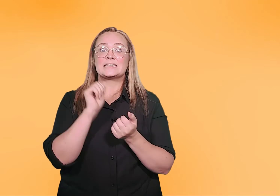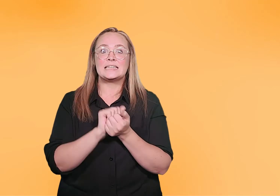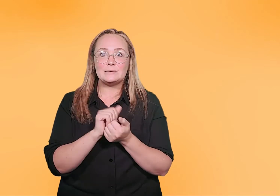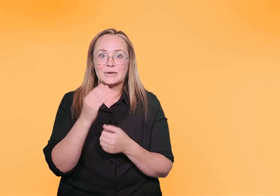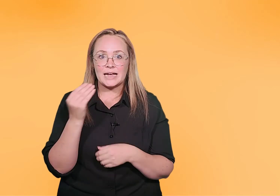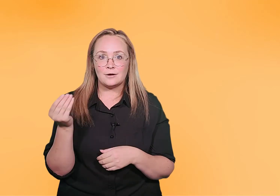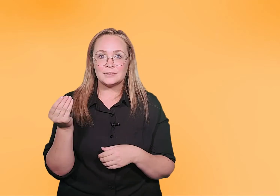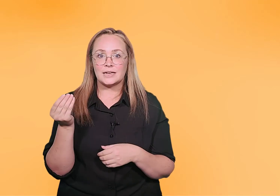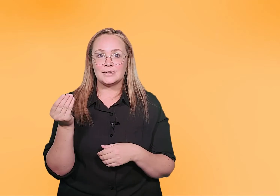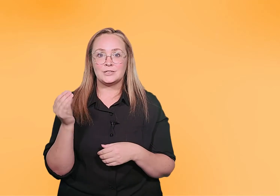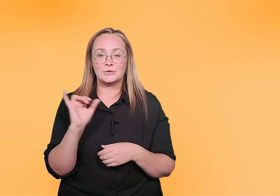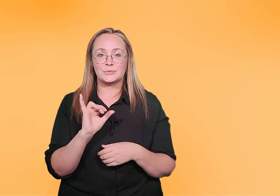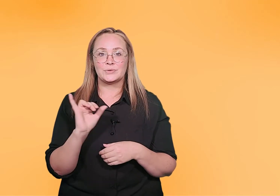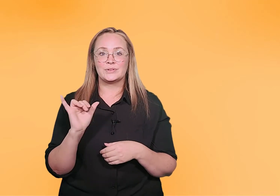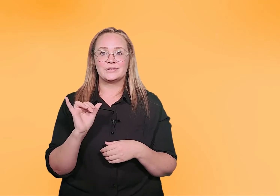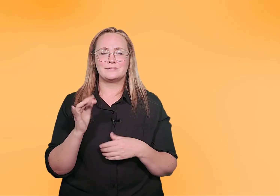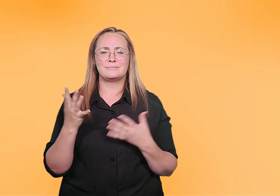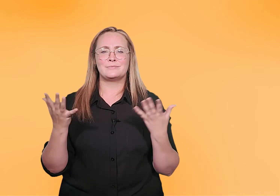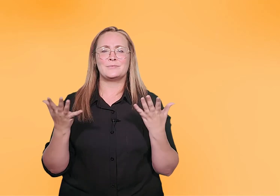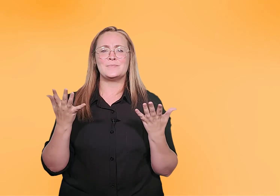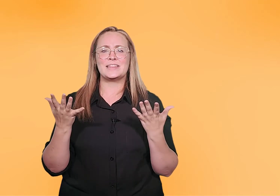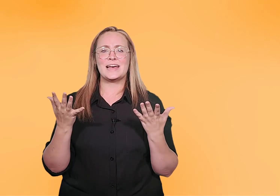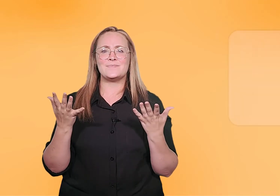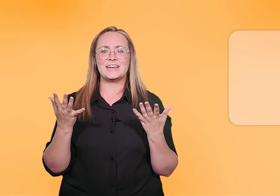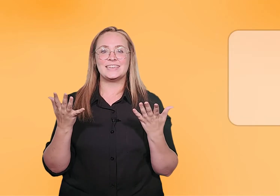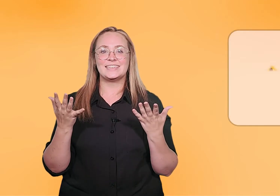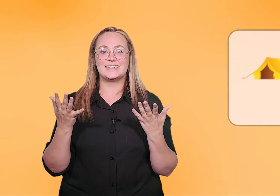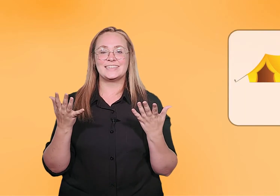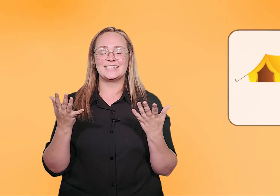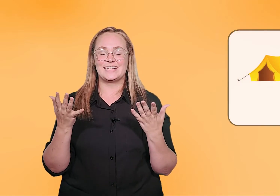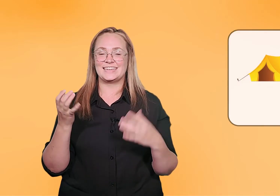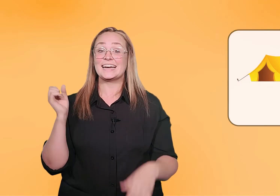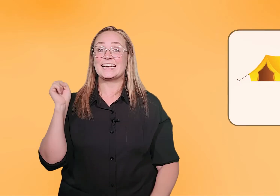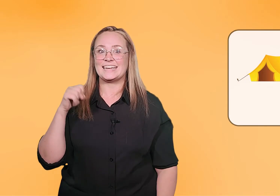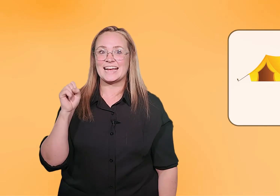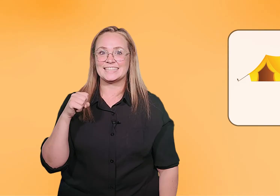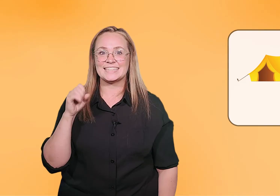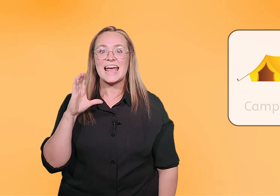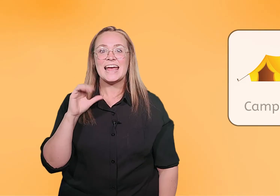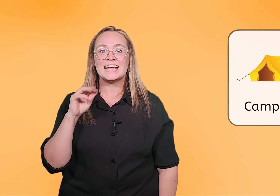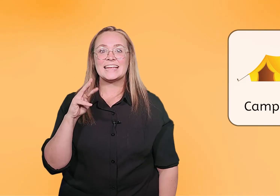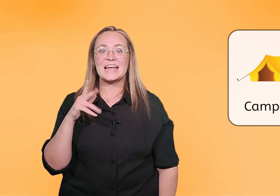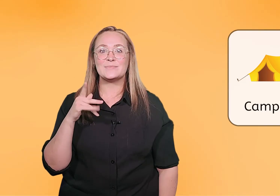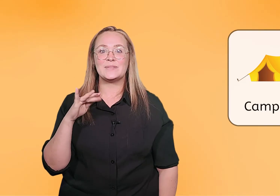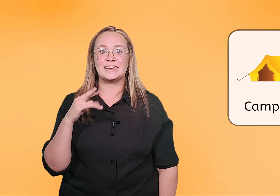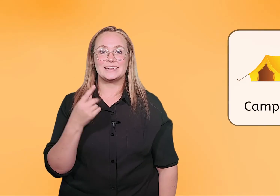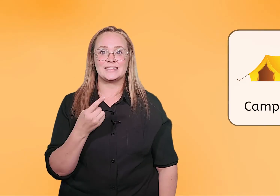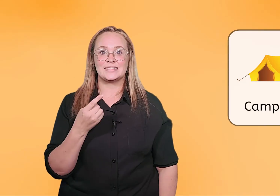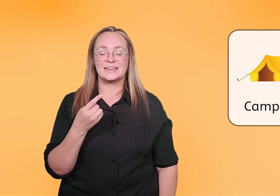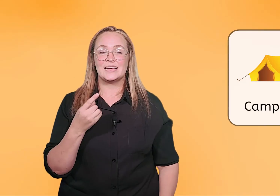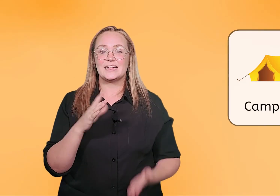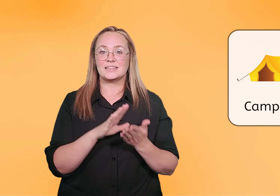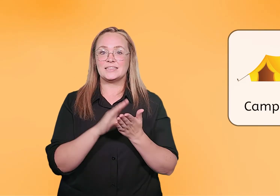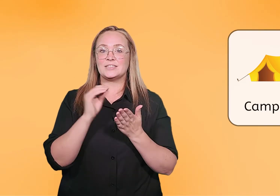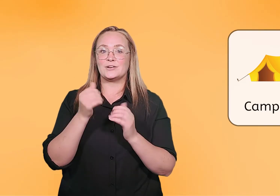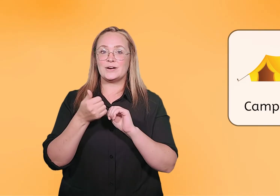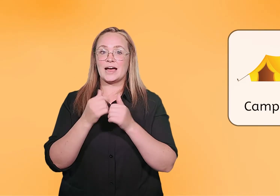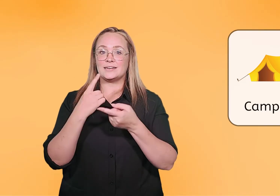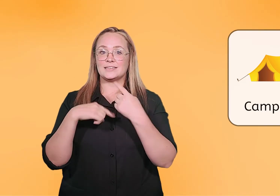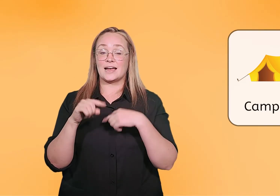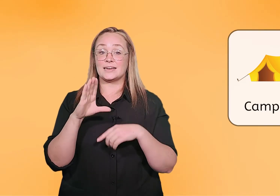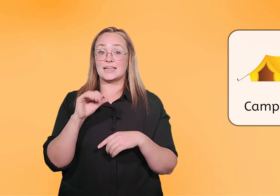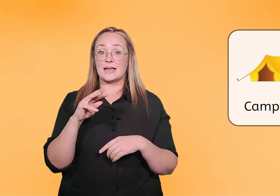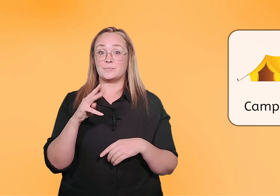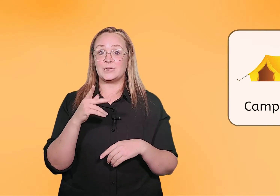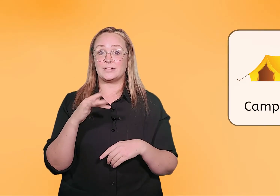sleeping outside too. What might that be? Yes, camping. Let's learn how to sign camping.